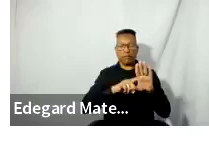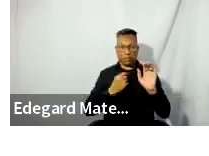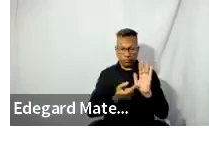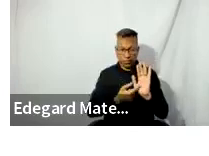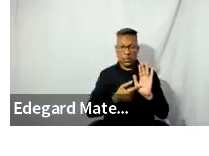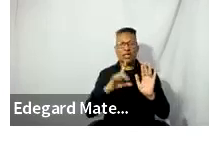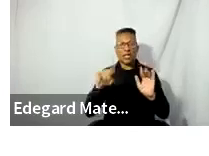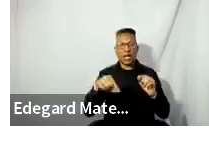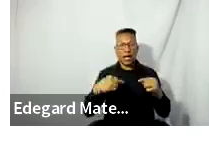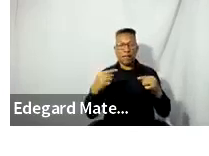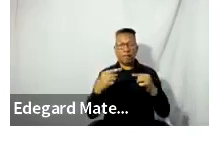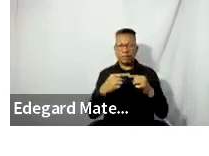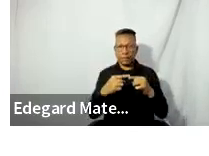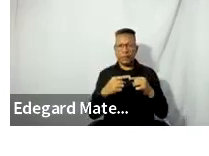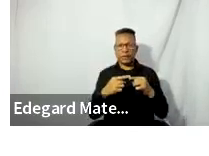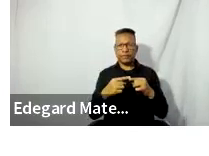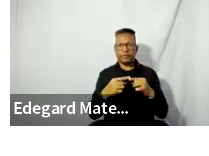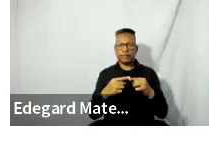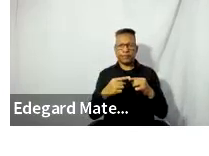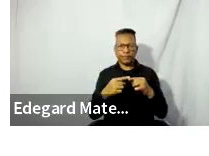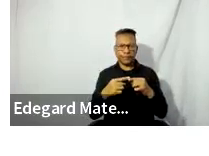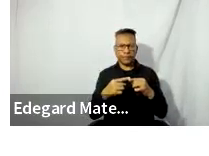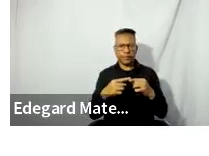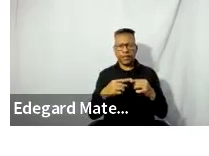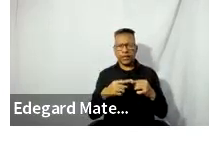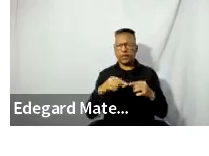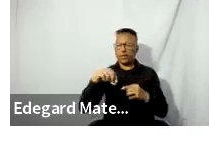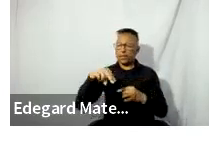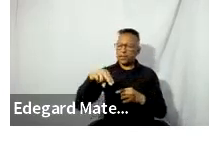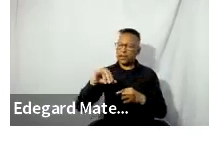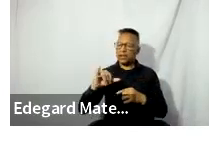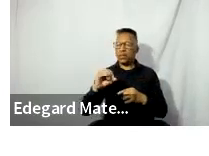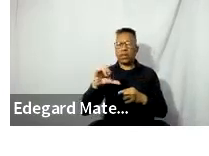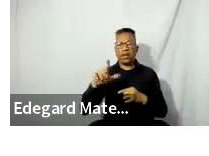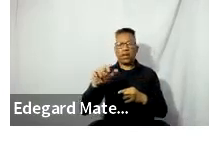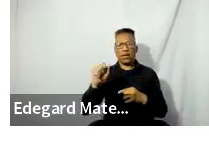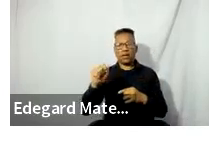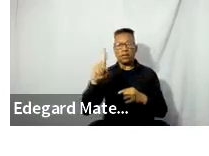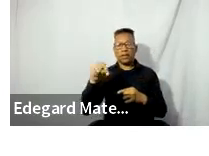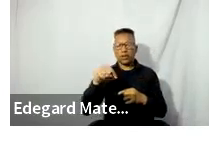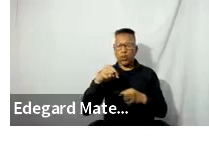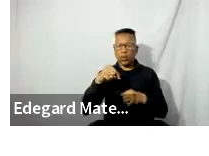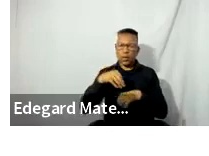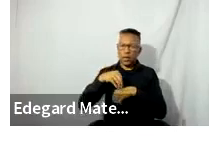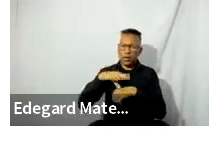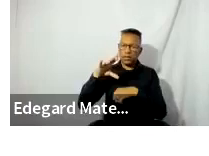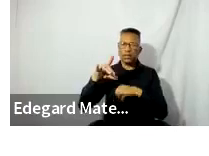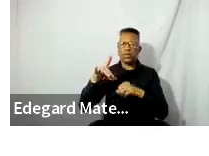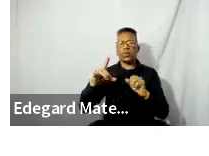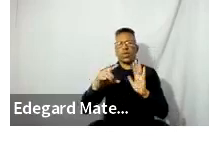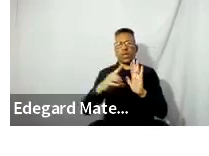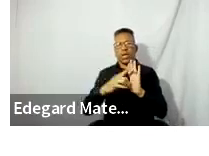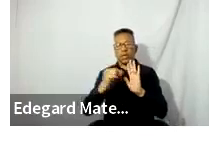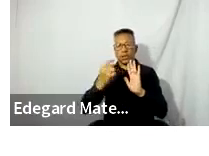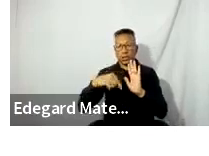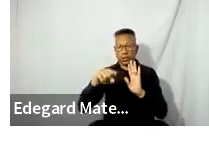Very soft, as you know, Very soft, as you know, and I I recommended one of his I recommended one of his articles for today as for today as well, because he has